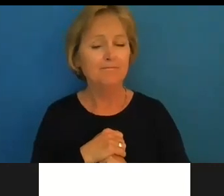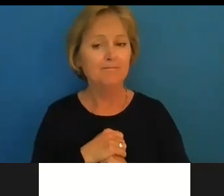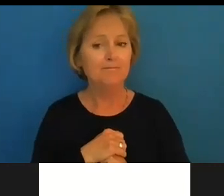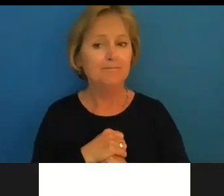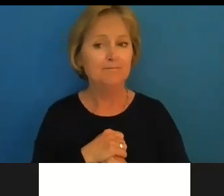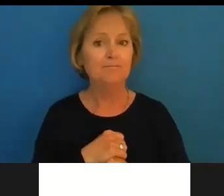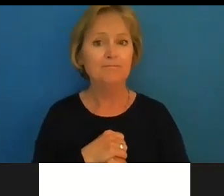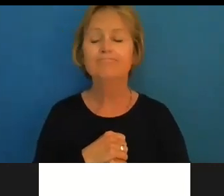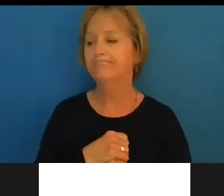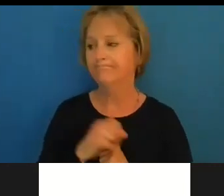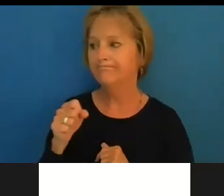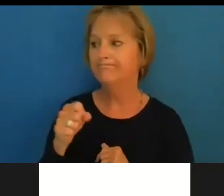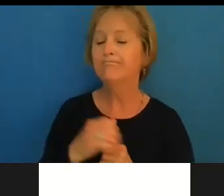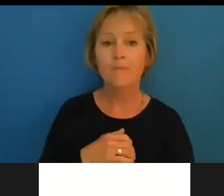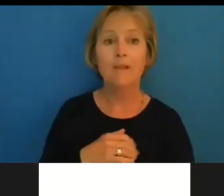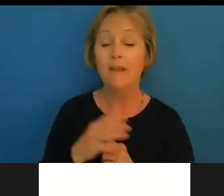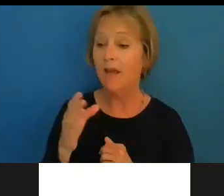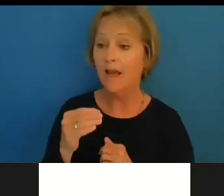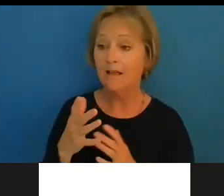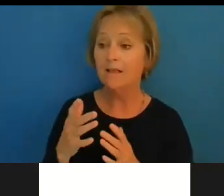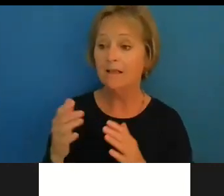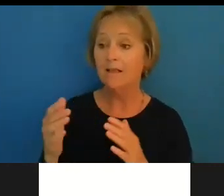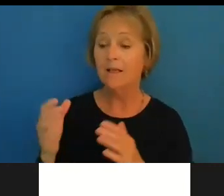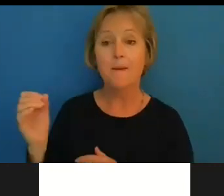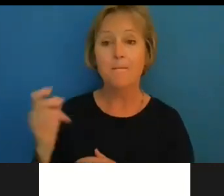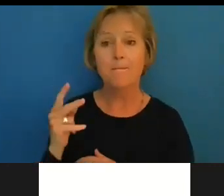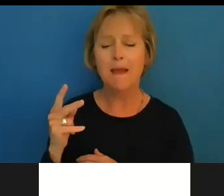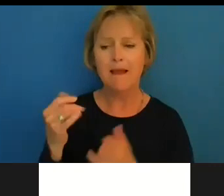Definitely. Going back to